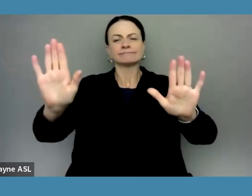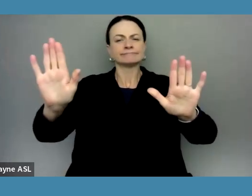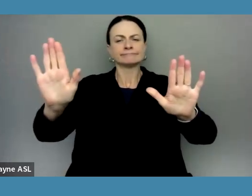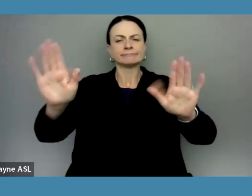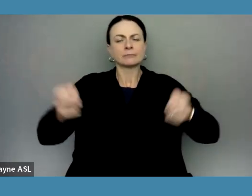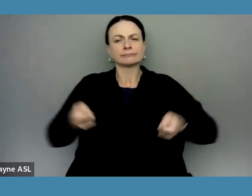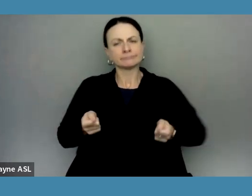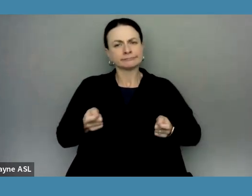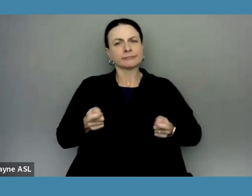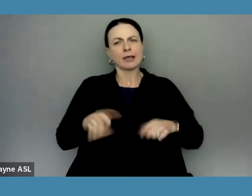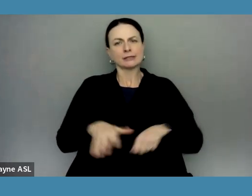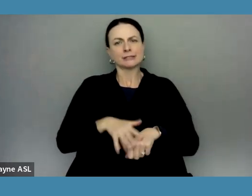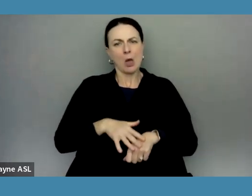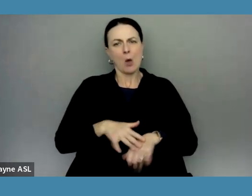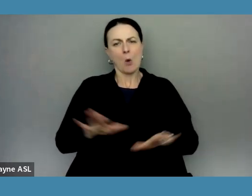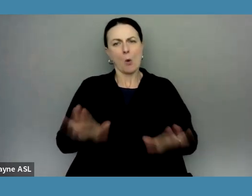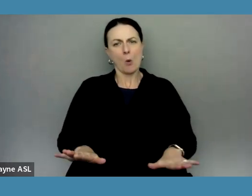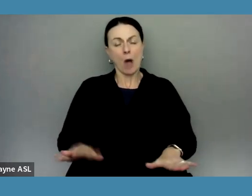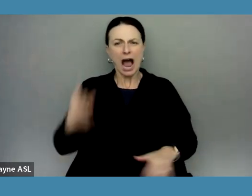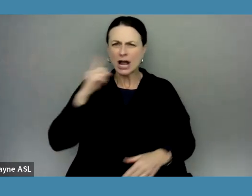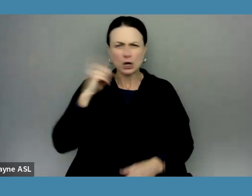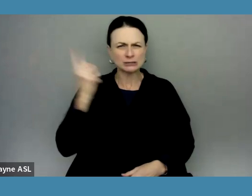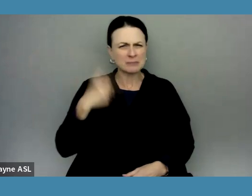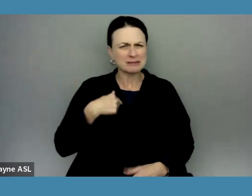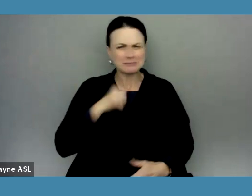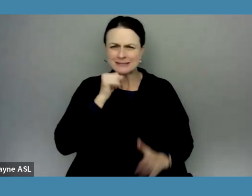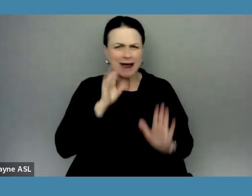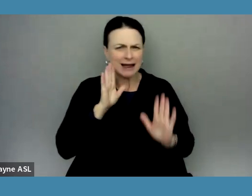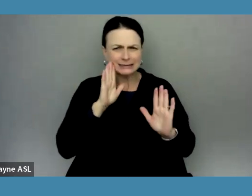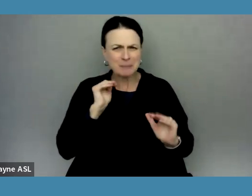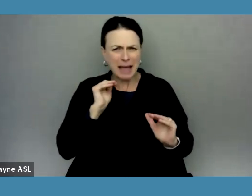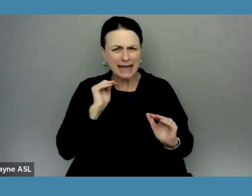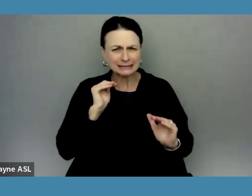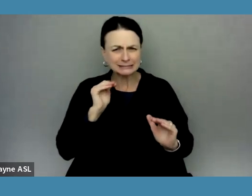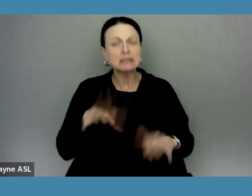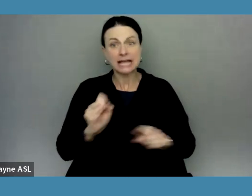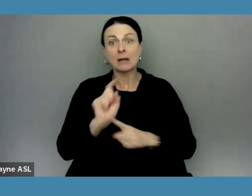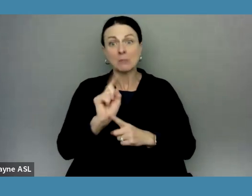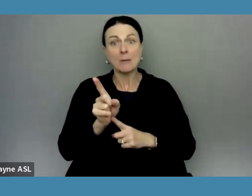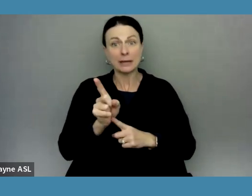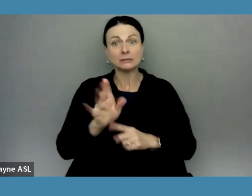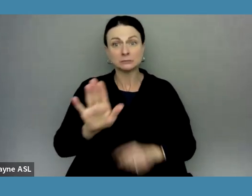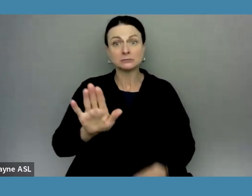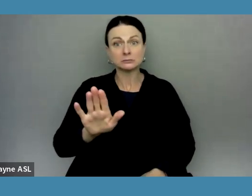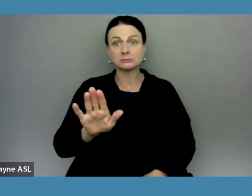I just heard something that I wasn't expecting. Just take a moment, it's okay to take a moment